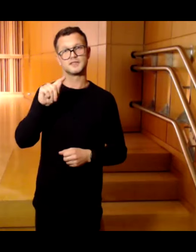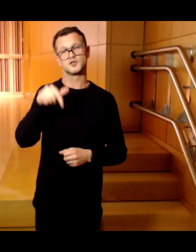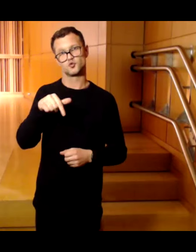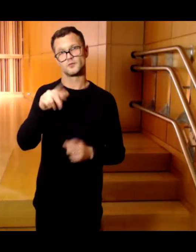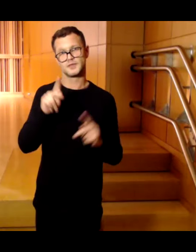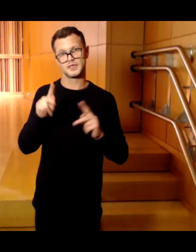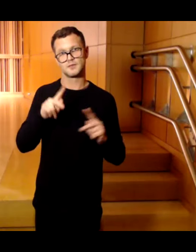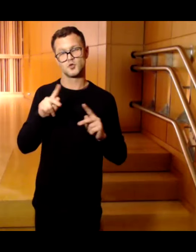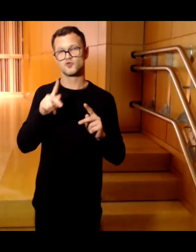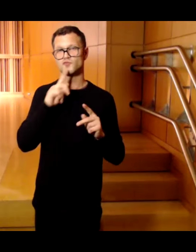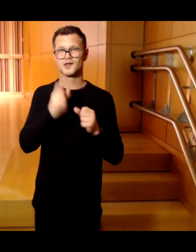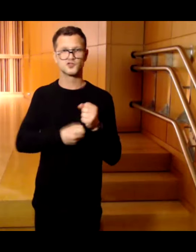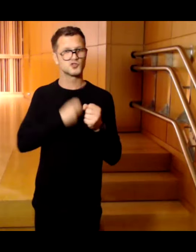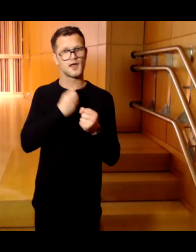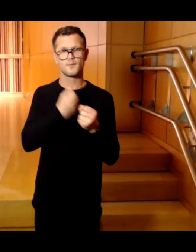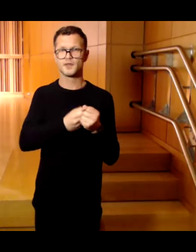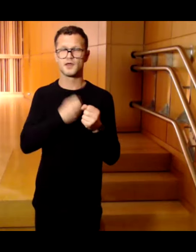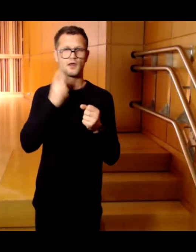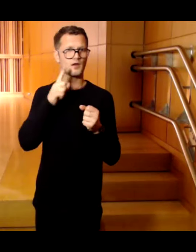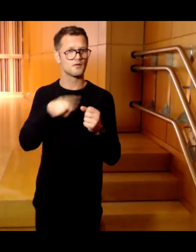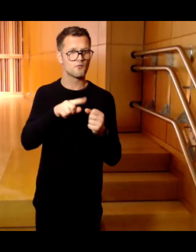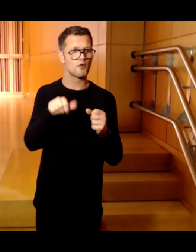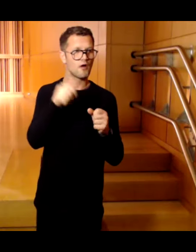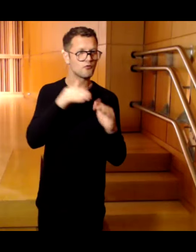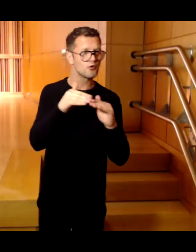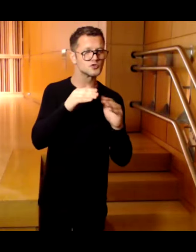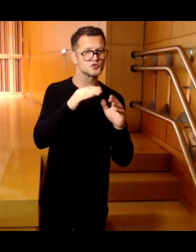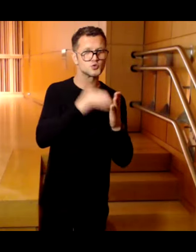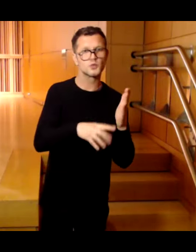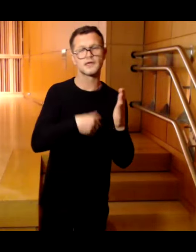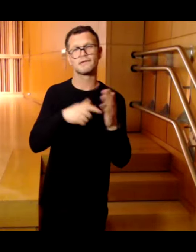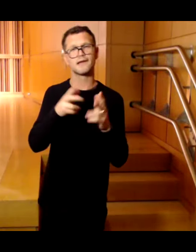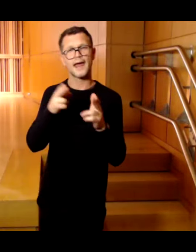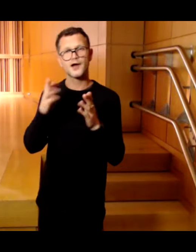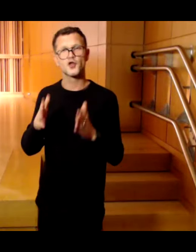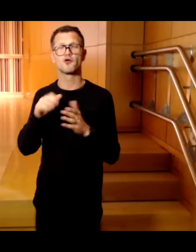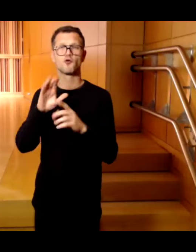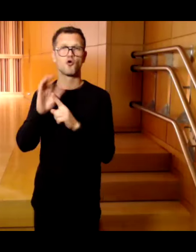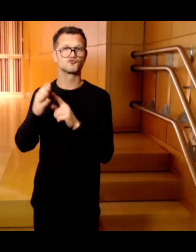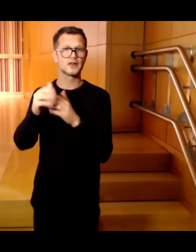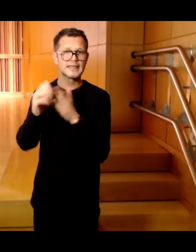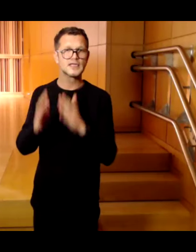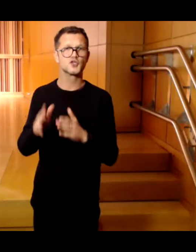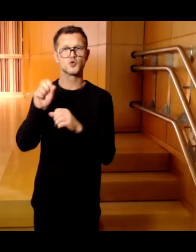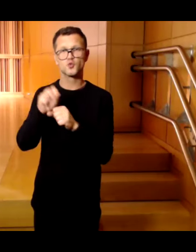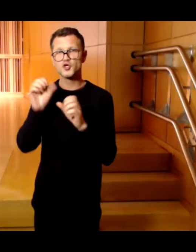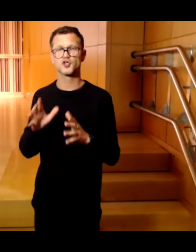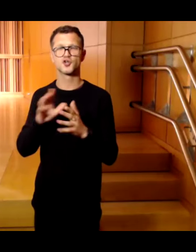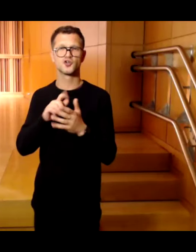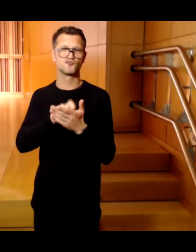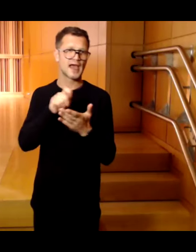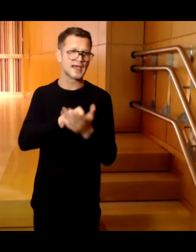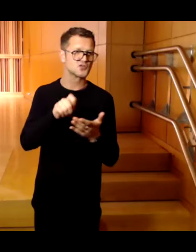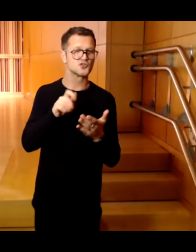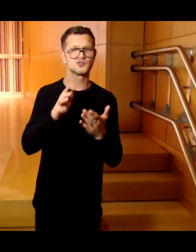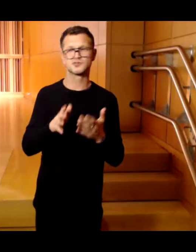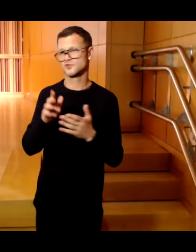A scholar, a critic, an administrator, an editor, a cultural leader and cultural worker, in dialogue with writers, artists, and activists.